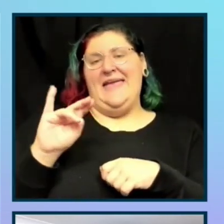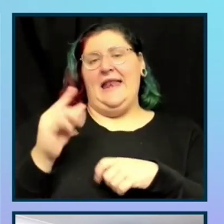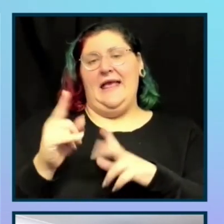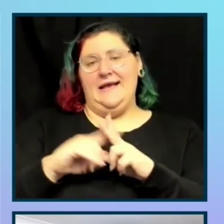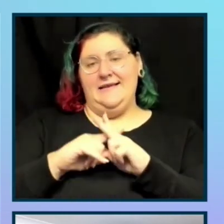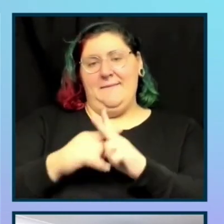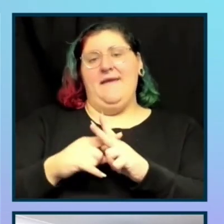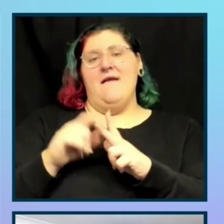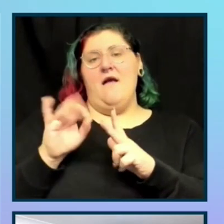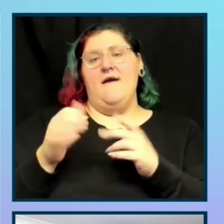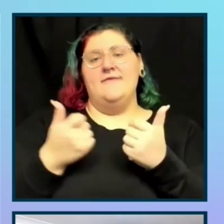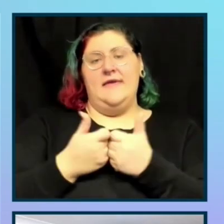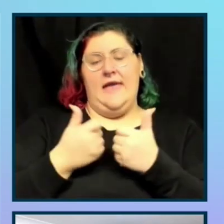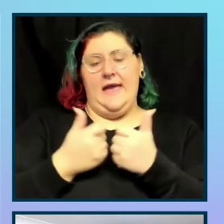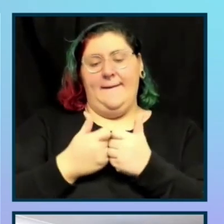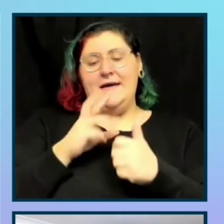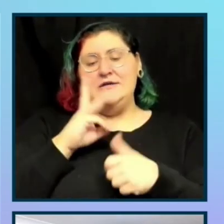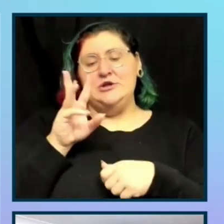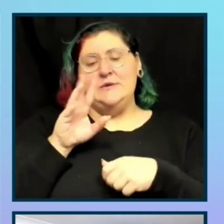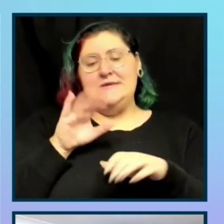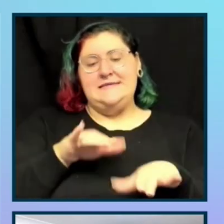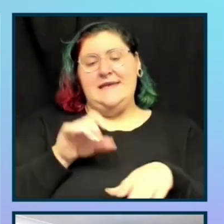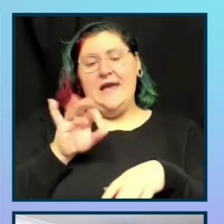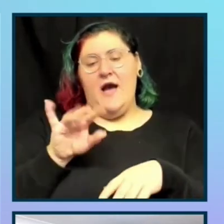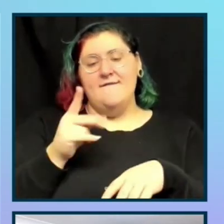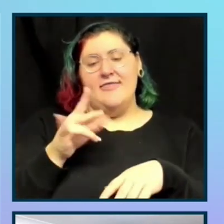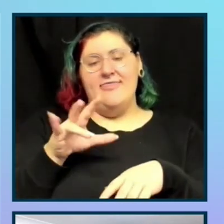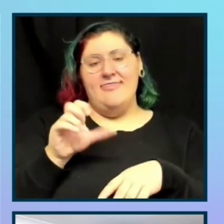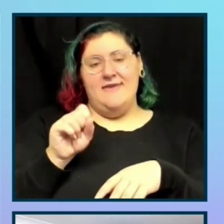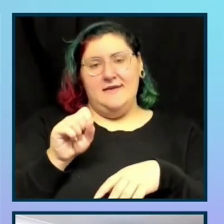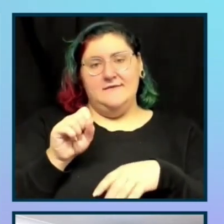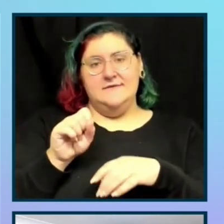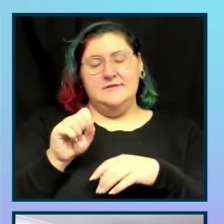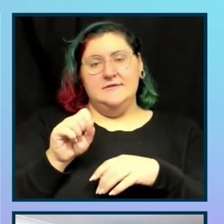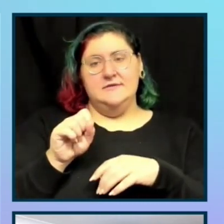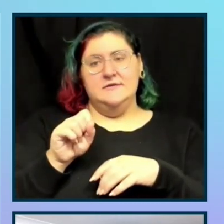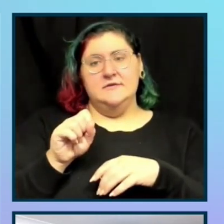and again, had a trailer in 2016, both of which had describably,